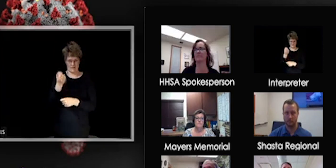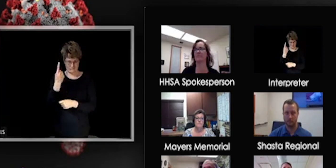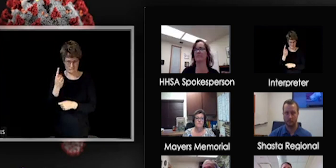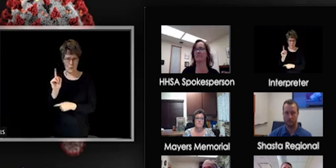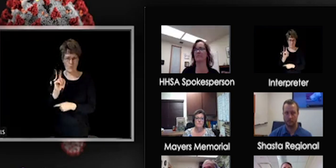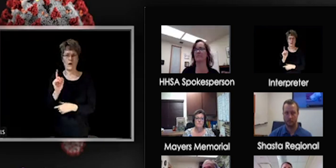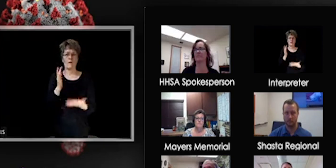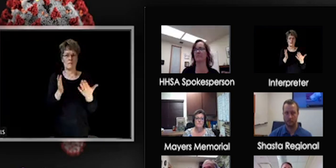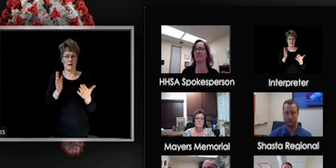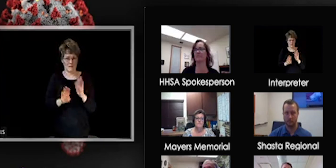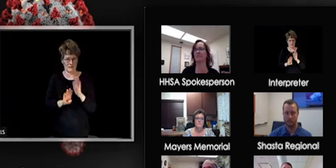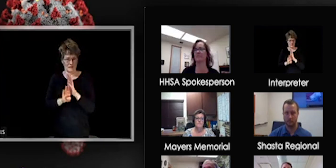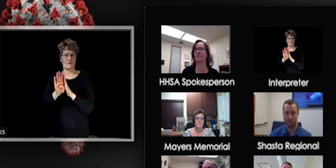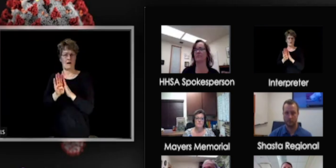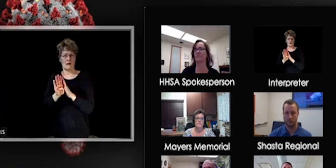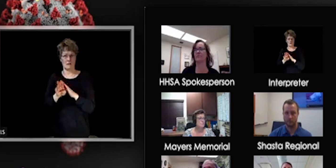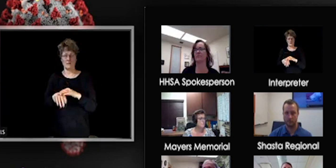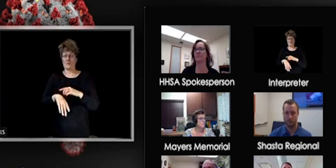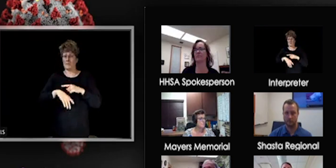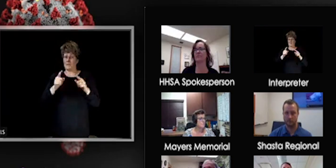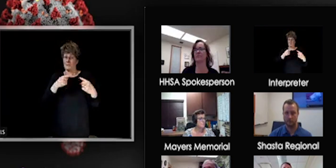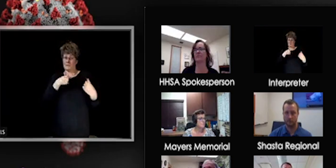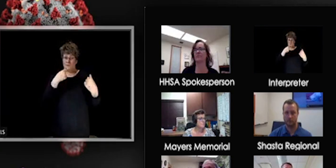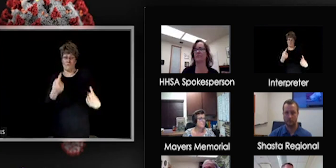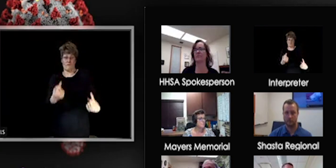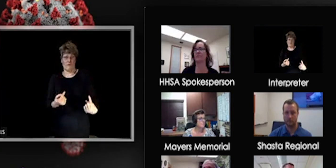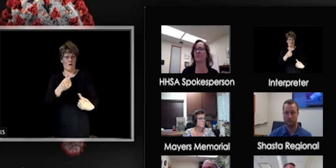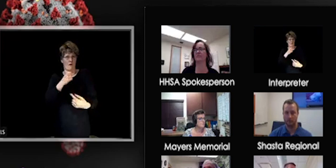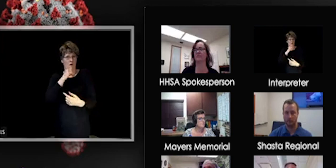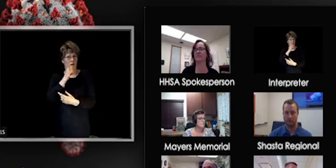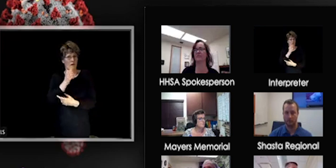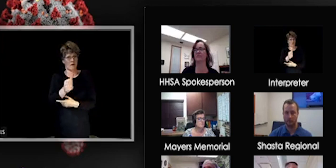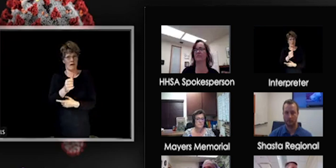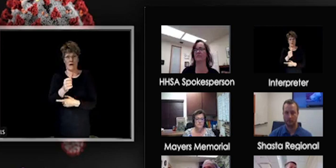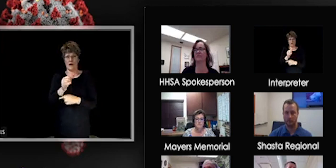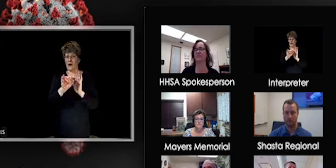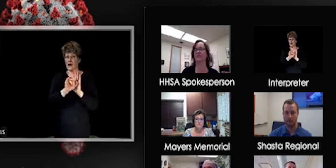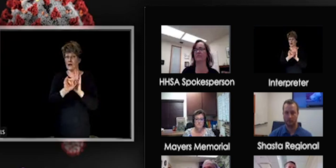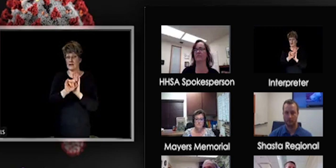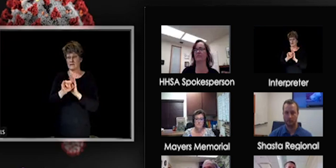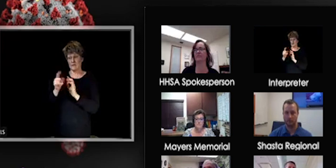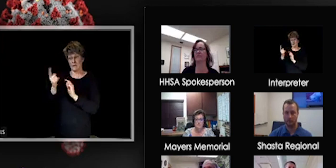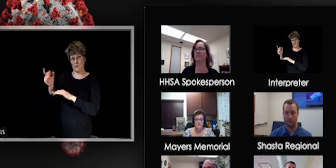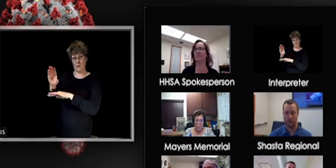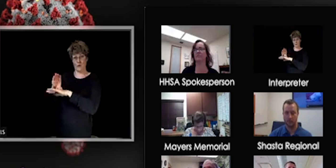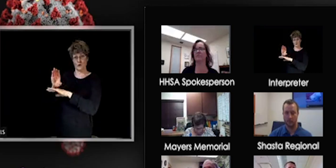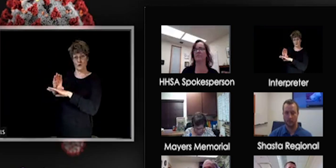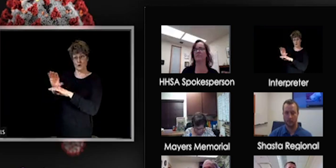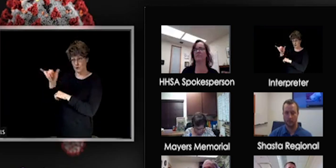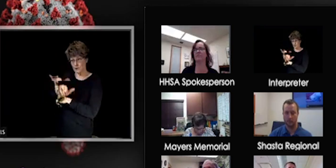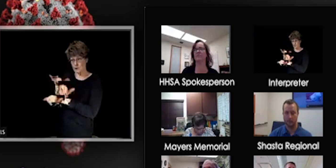We didn’t identify that church as a place of common exposure until a bit later. And